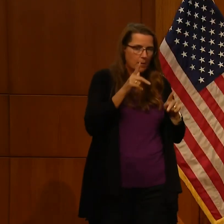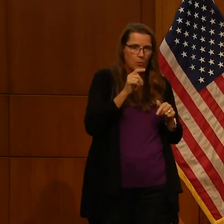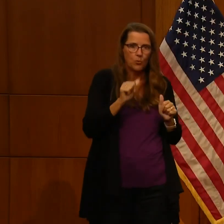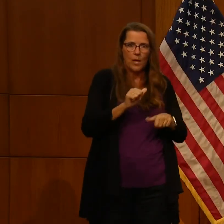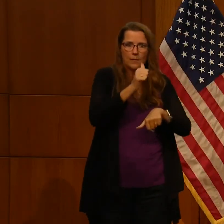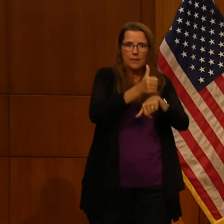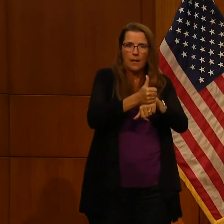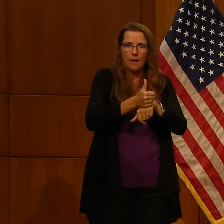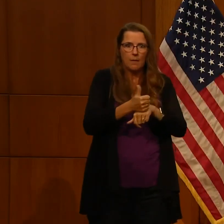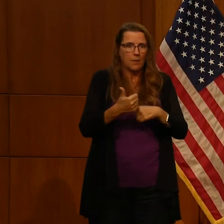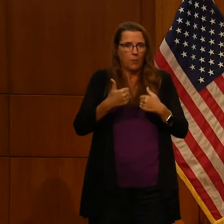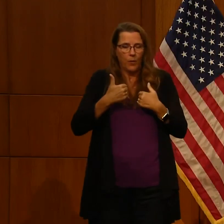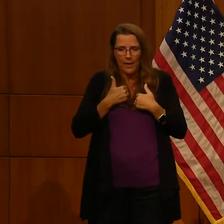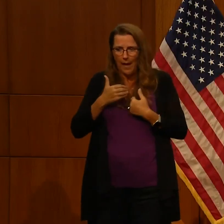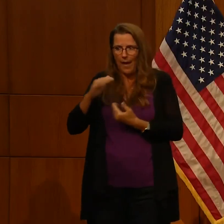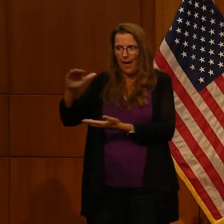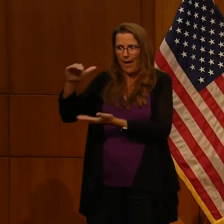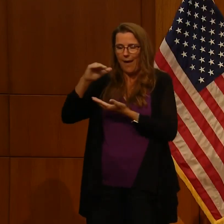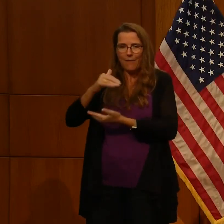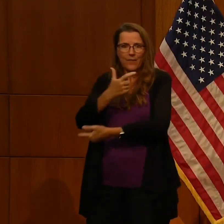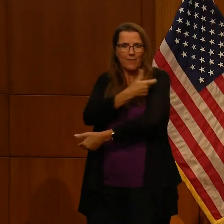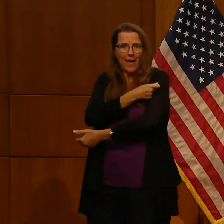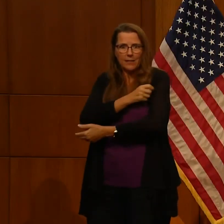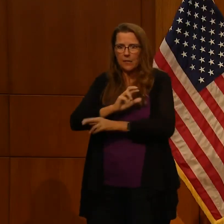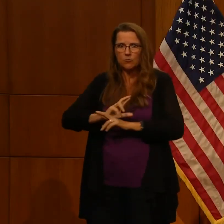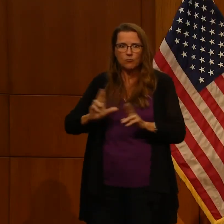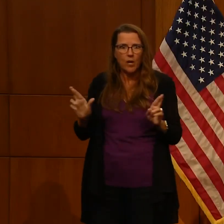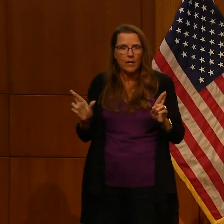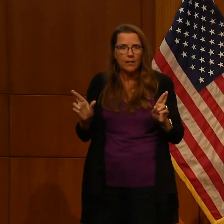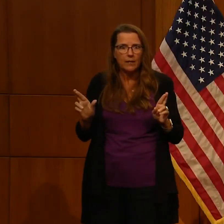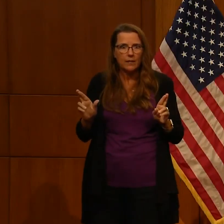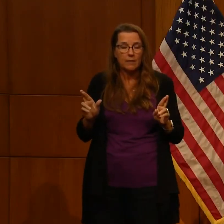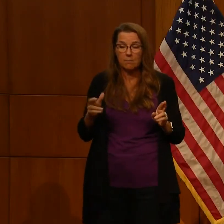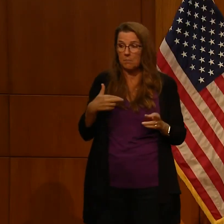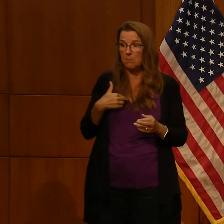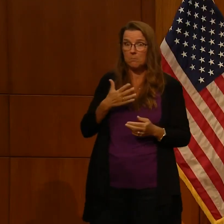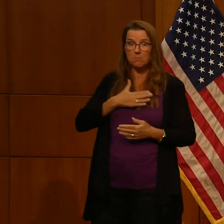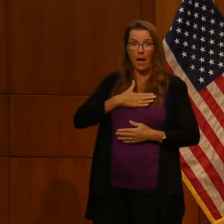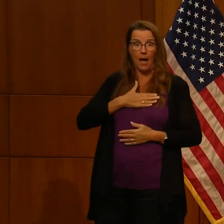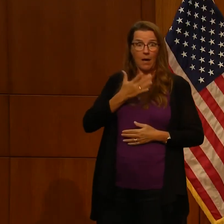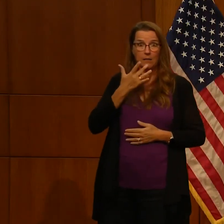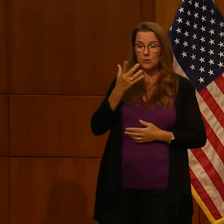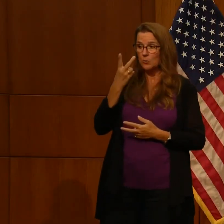NOW WE HAVE THIS SUPPLIES AND WE HAD THE PEOPLE THAT CAN DO IT. AND WE HAD THIS SUPPLY OF